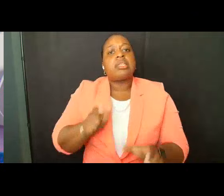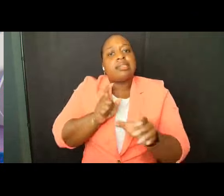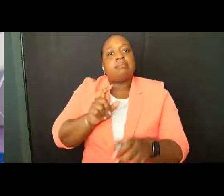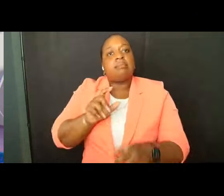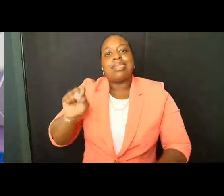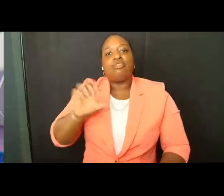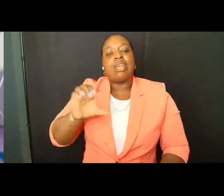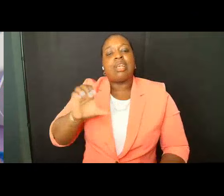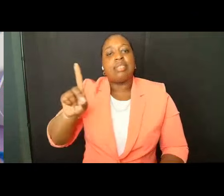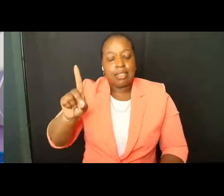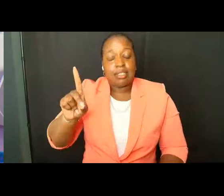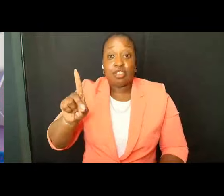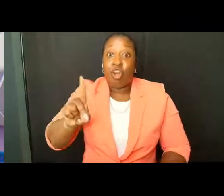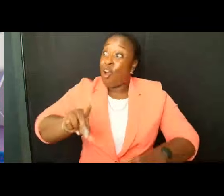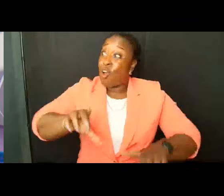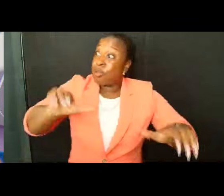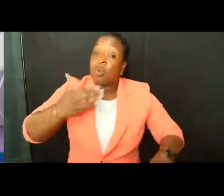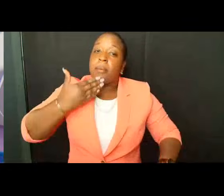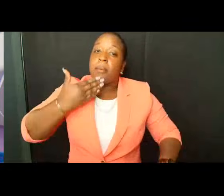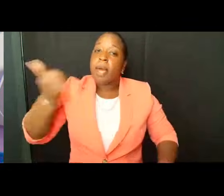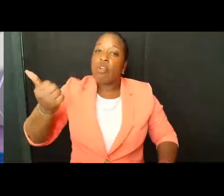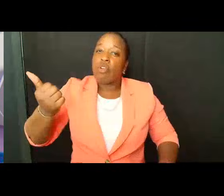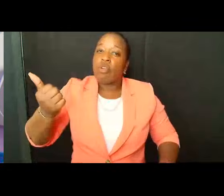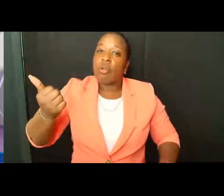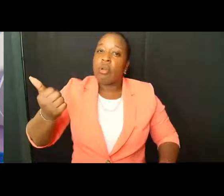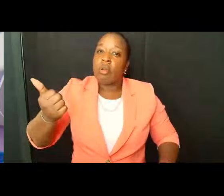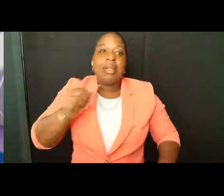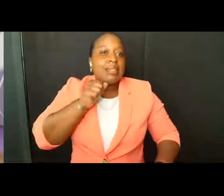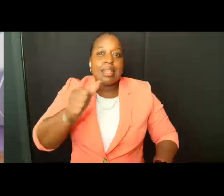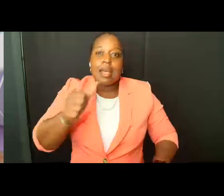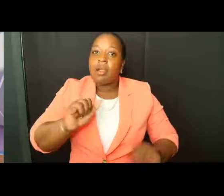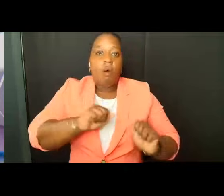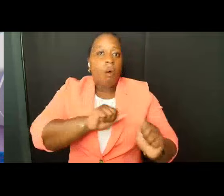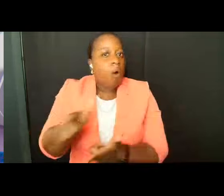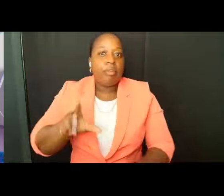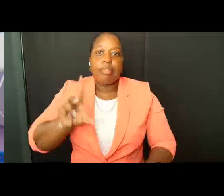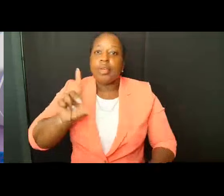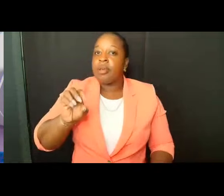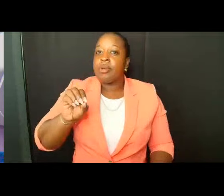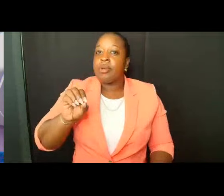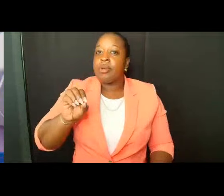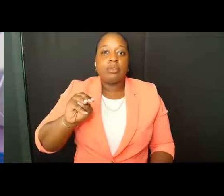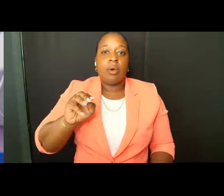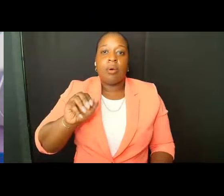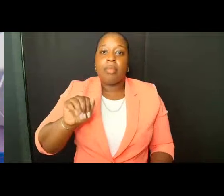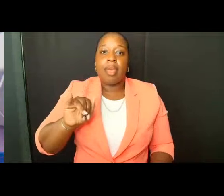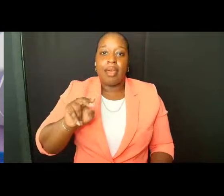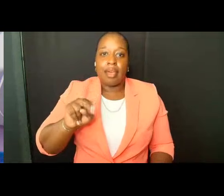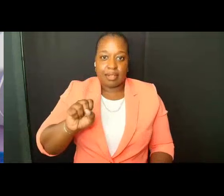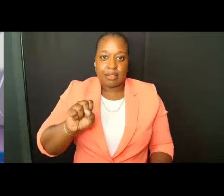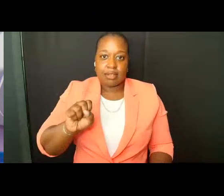better. But it's not all the domains, right? So, you may have improved physical function.